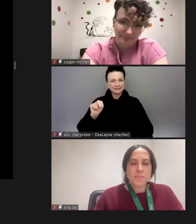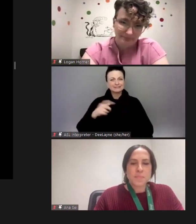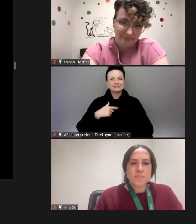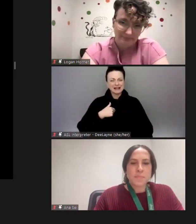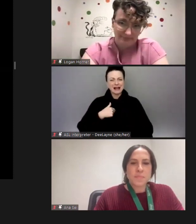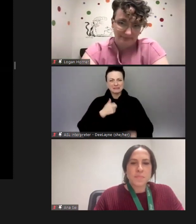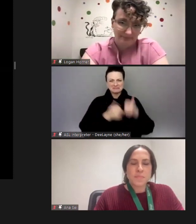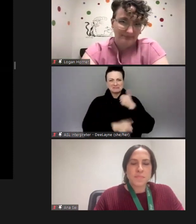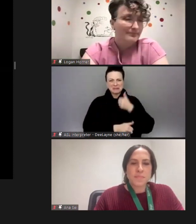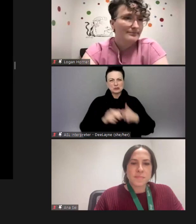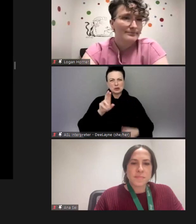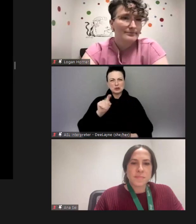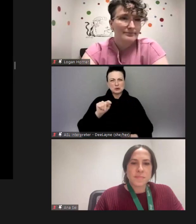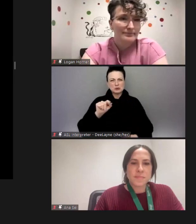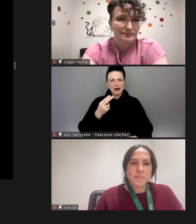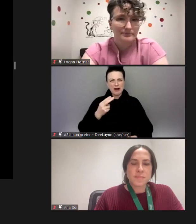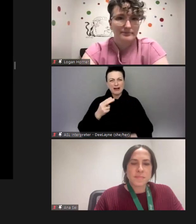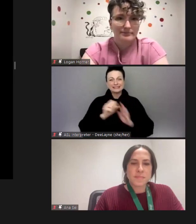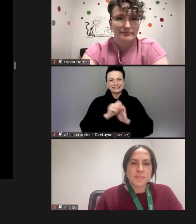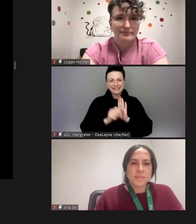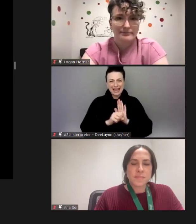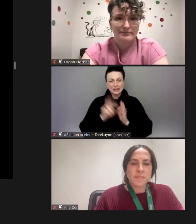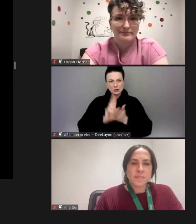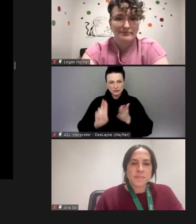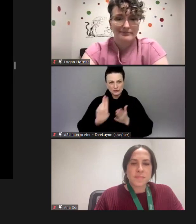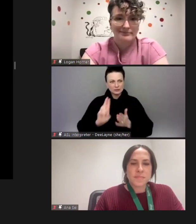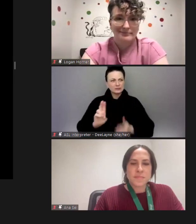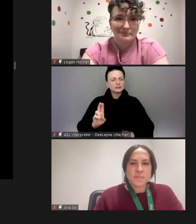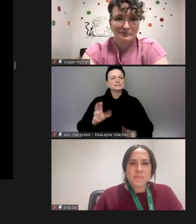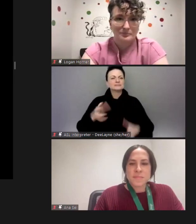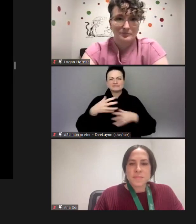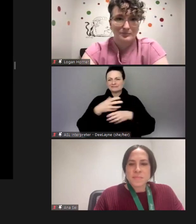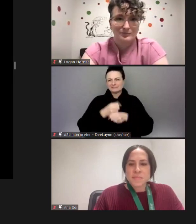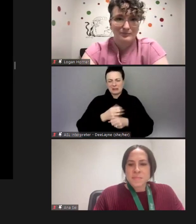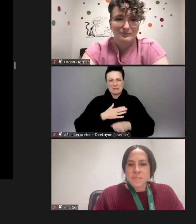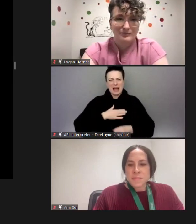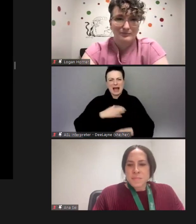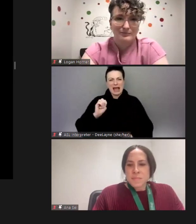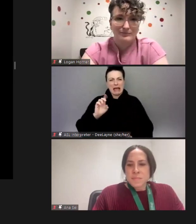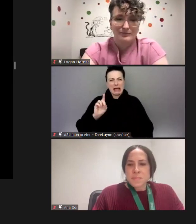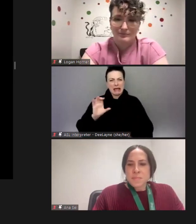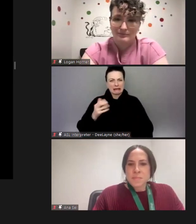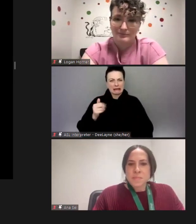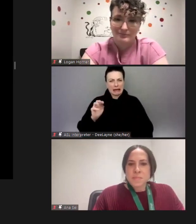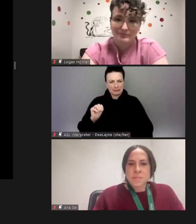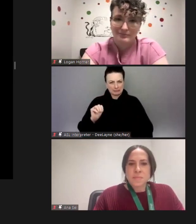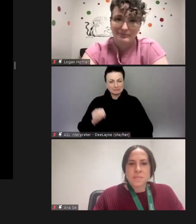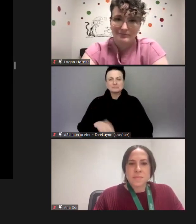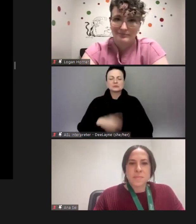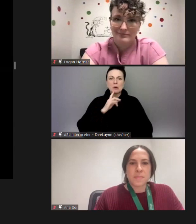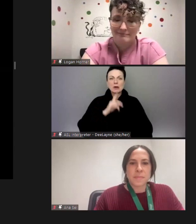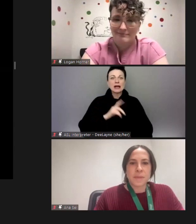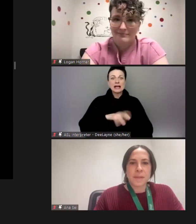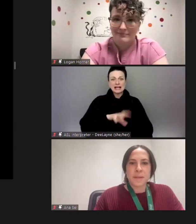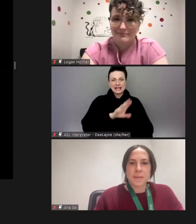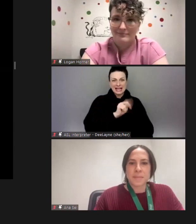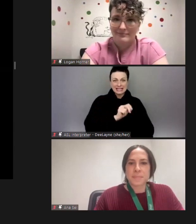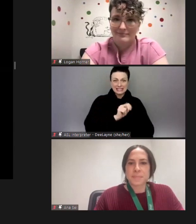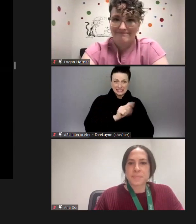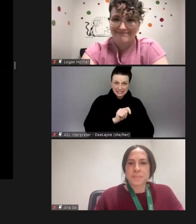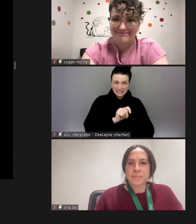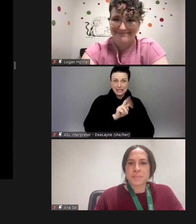University also known as Ed Cham where